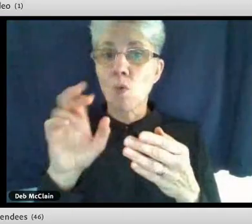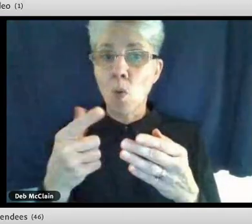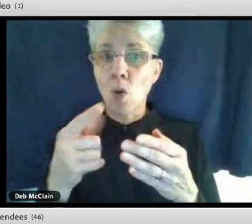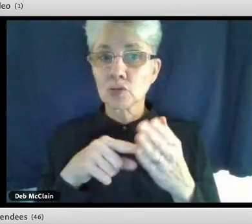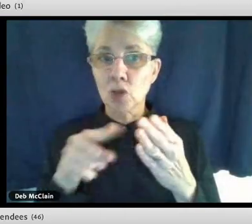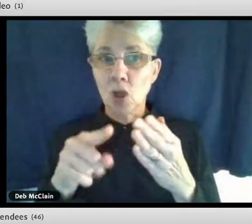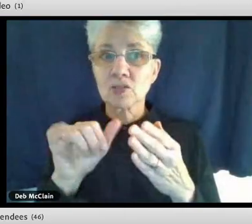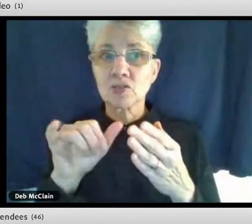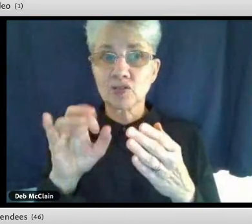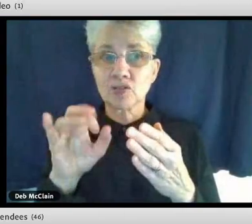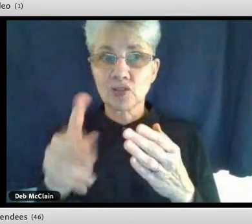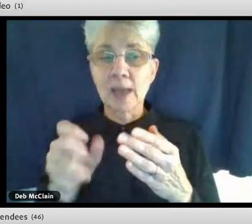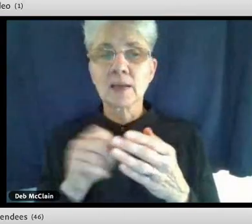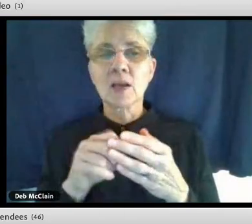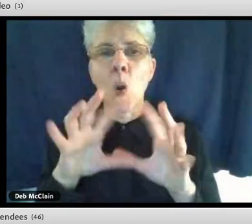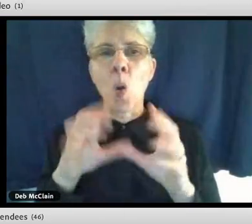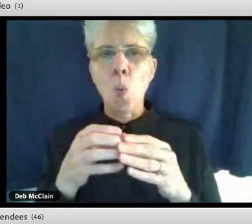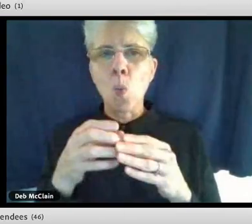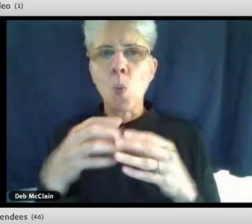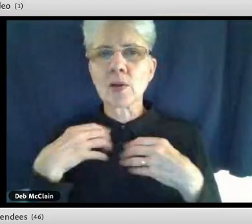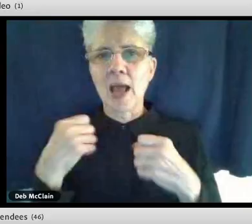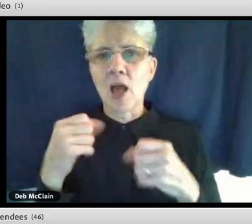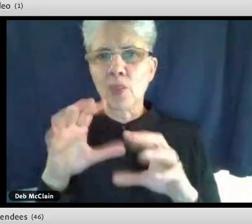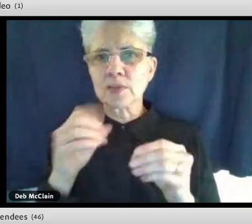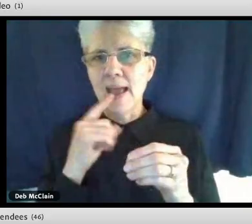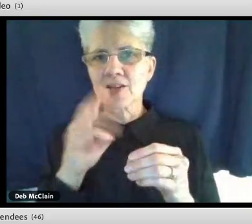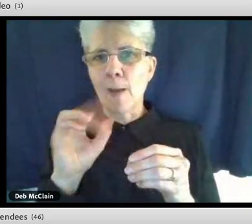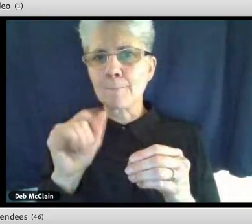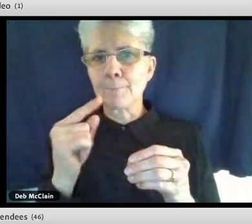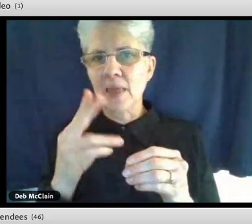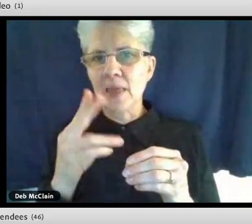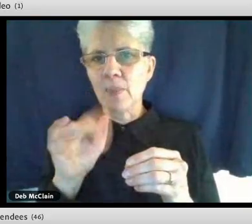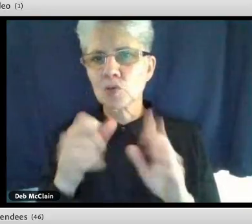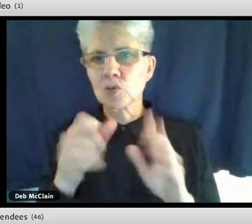The World Health Organization has a myth busters. I'm going to show you this.